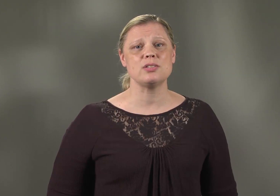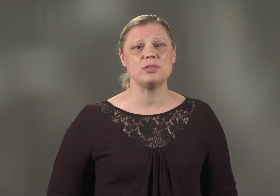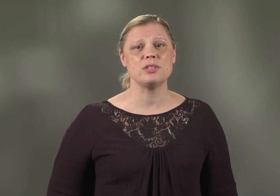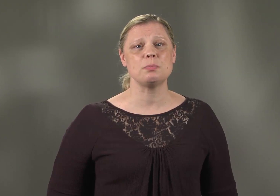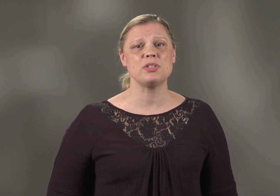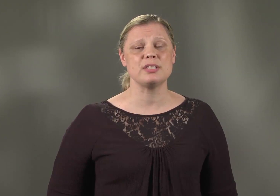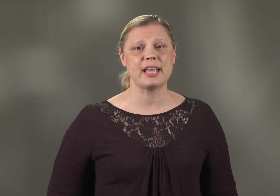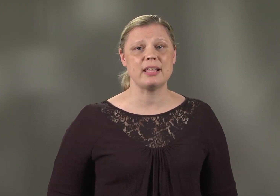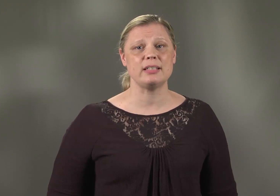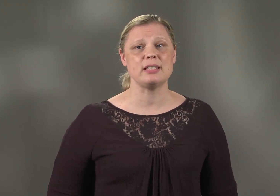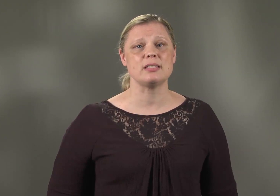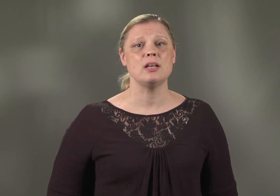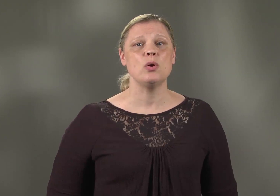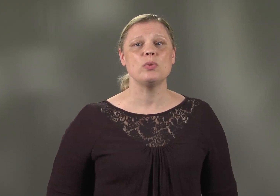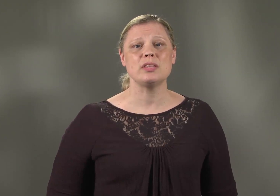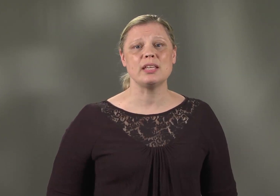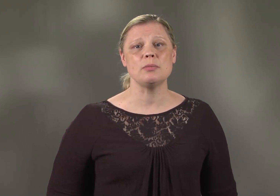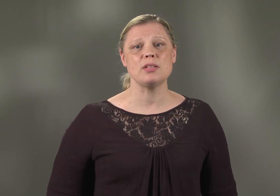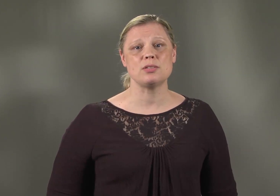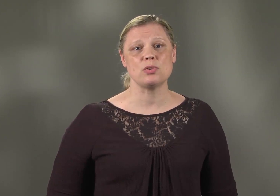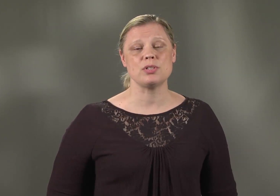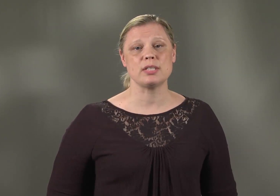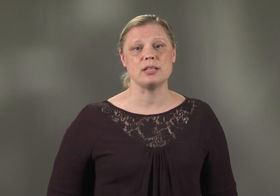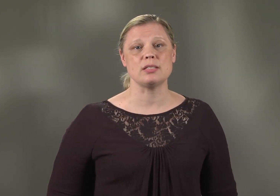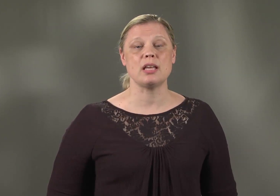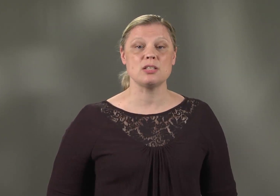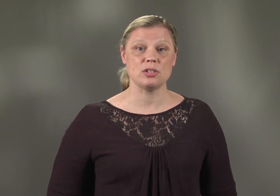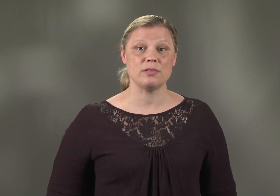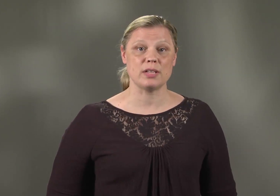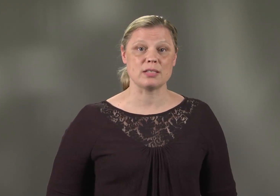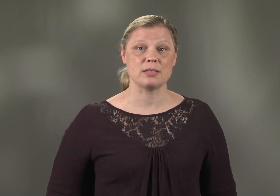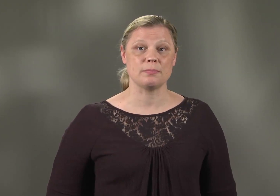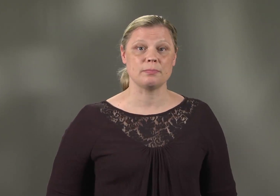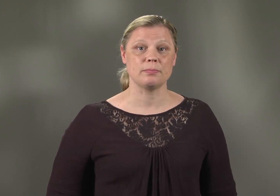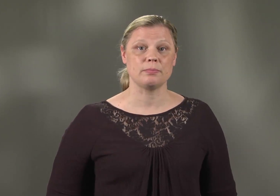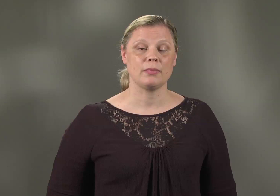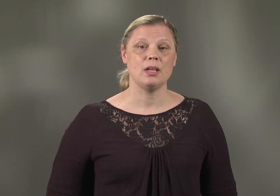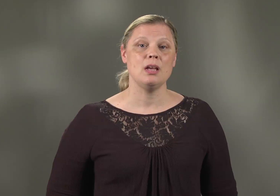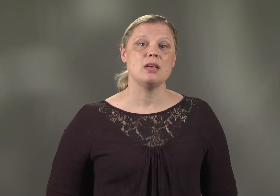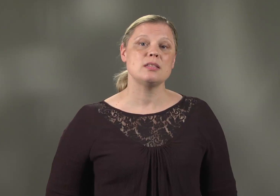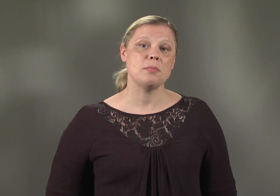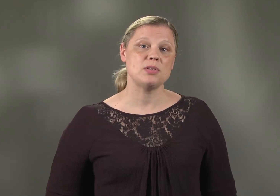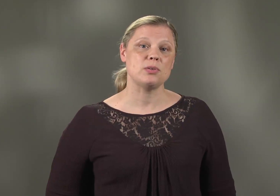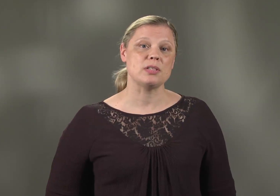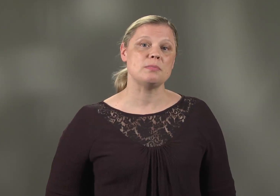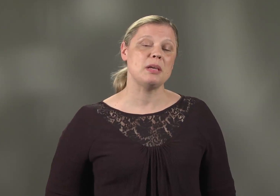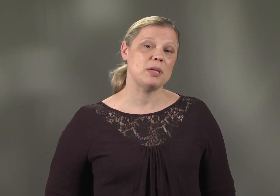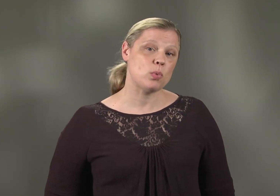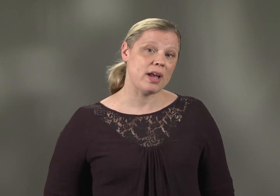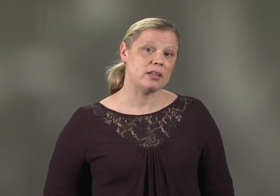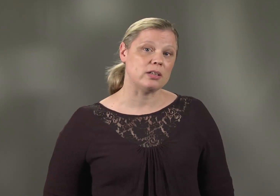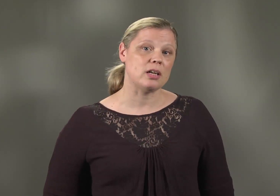students' personalities when thinking about social skills and assertiveness. Some students may be quieter